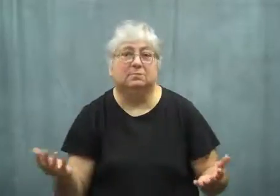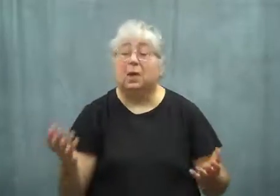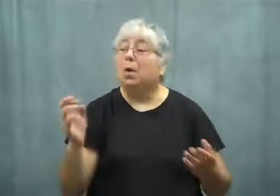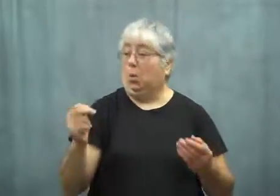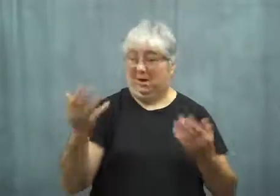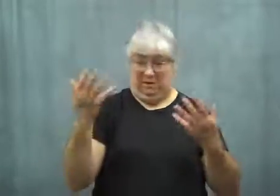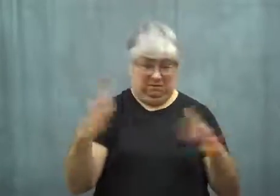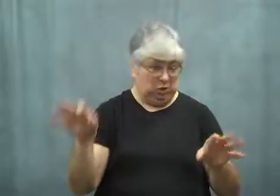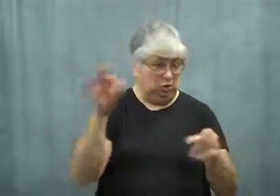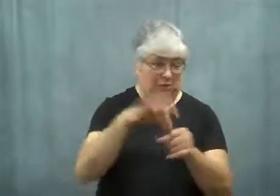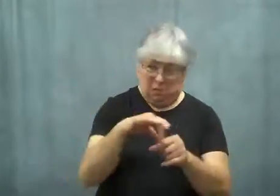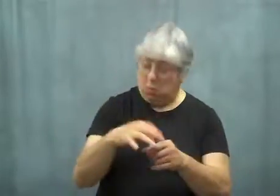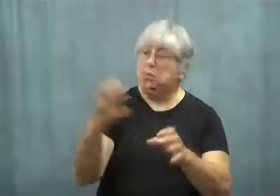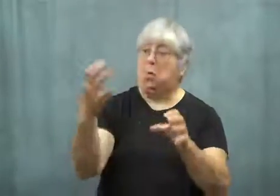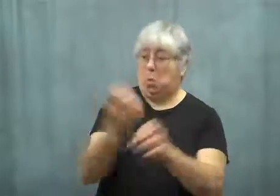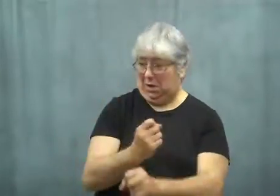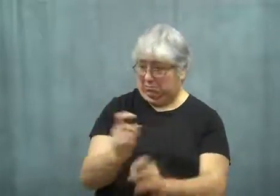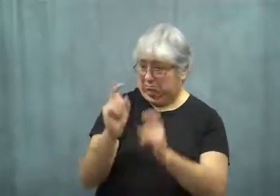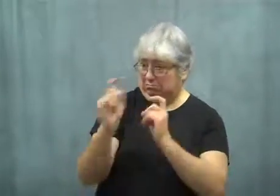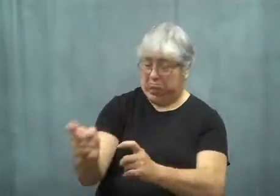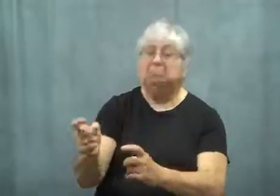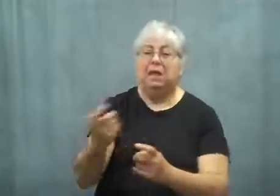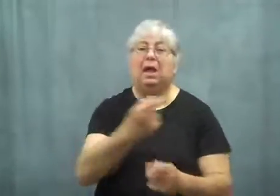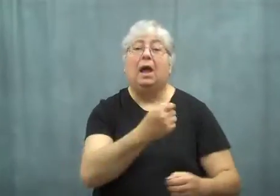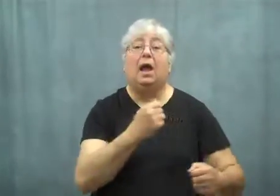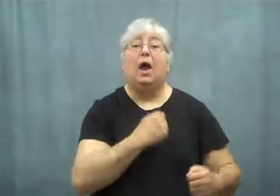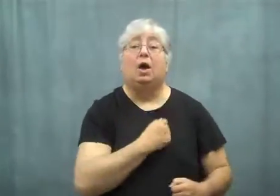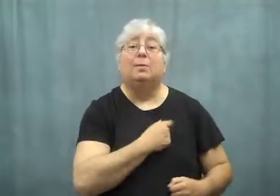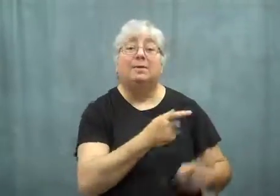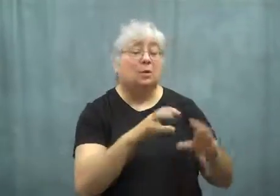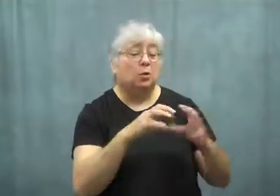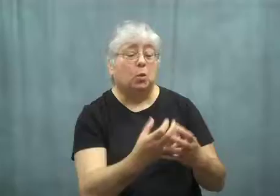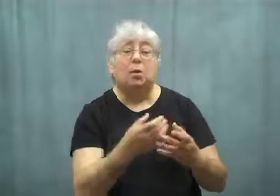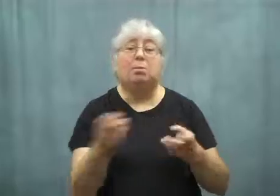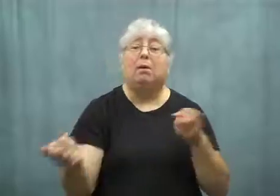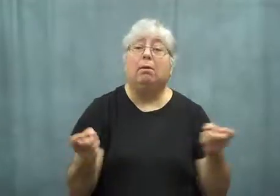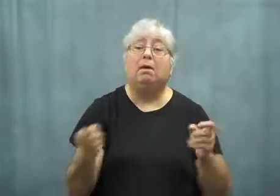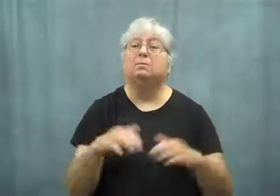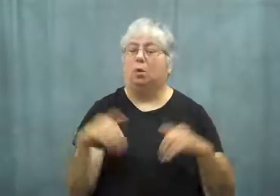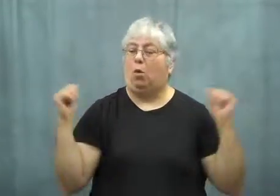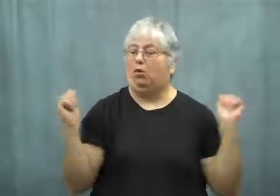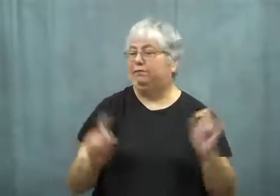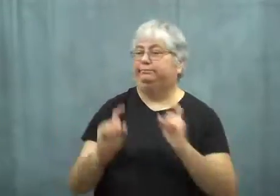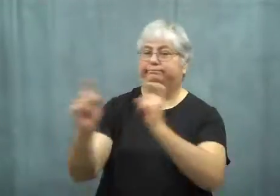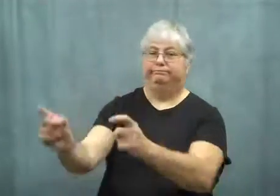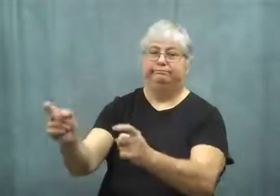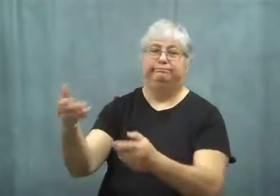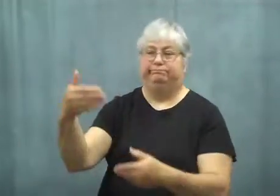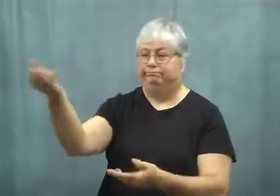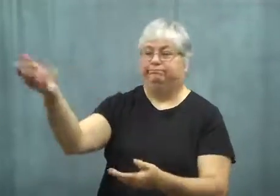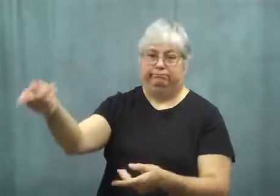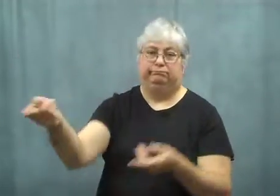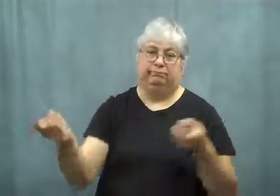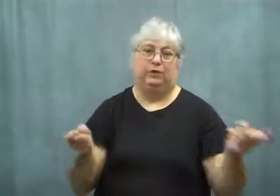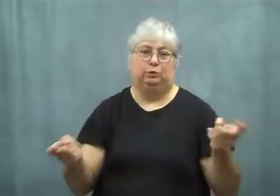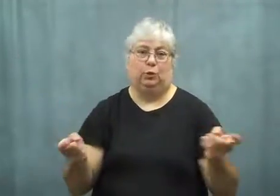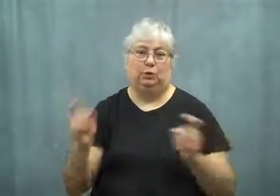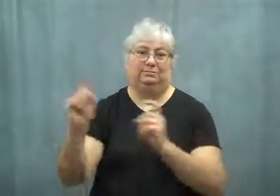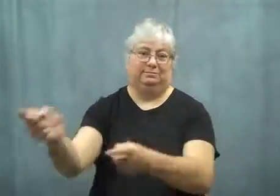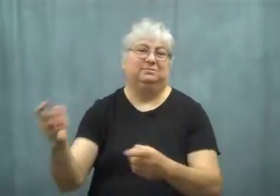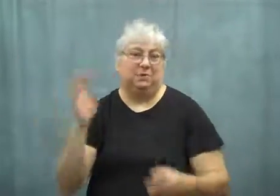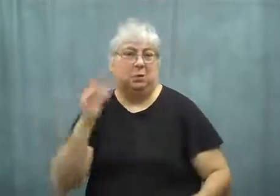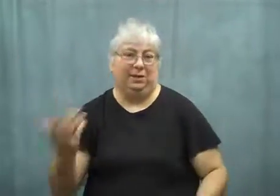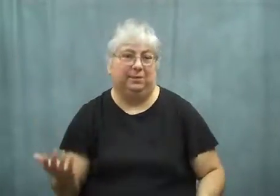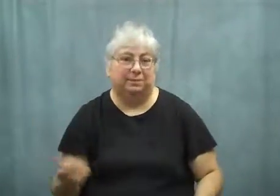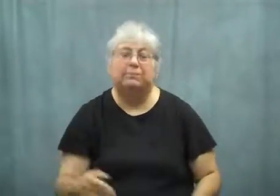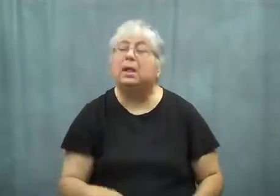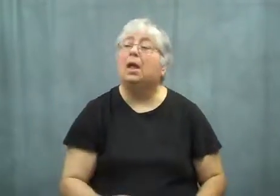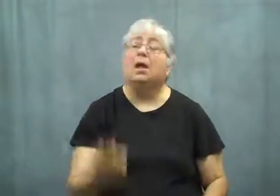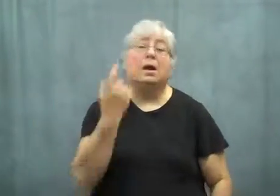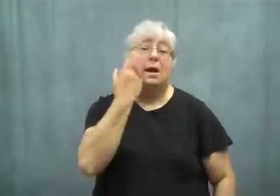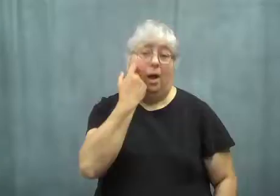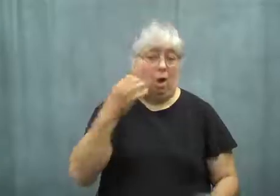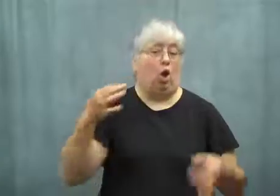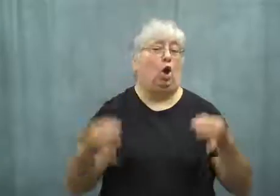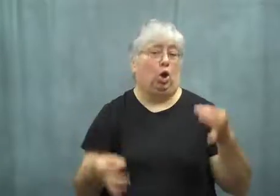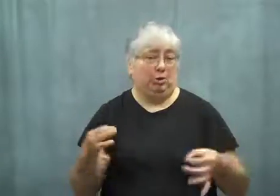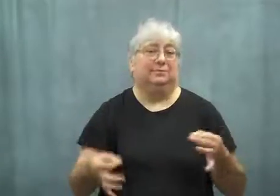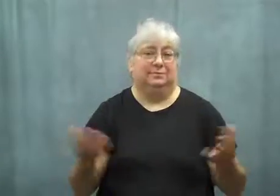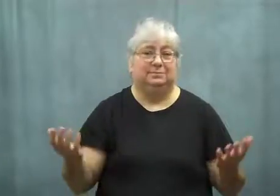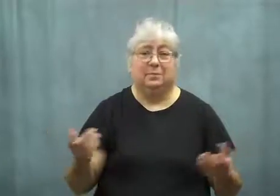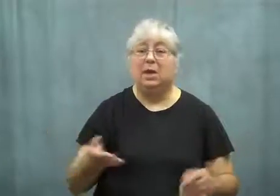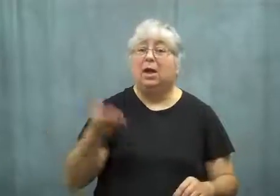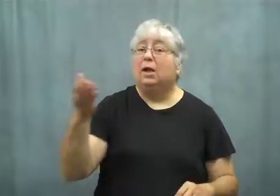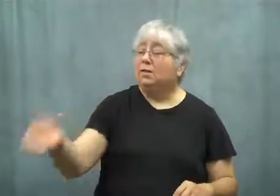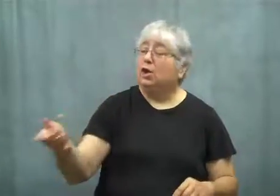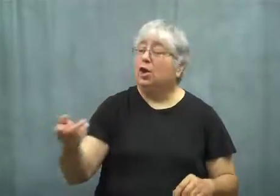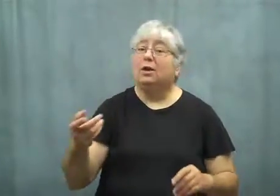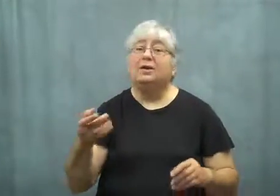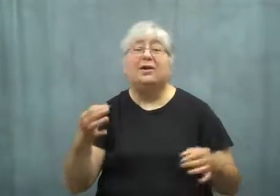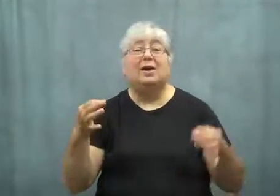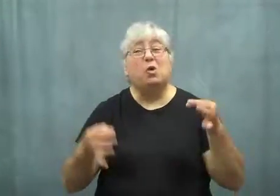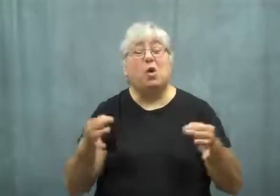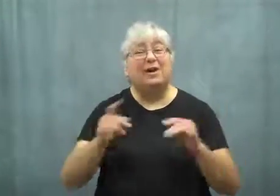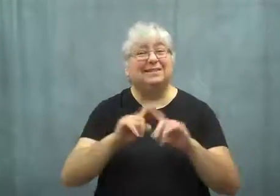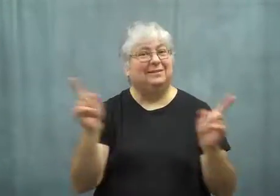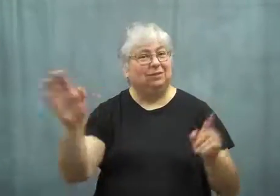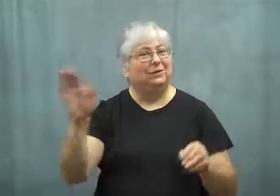The military leaders will hand over governmental control to the winner.